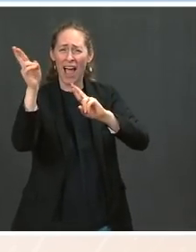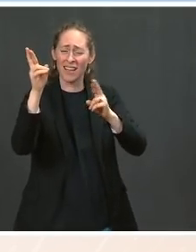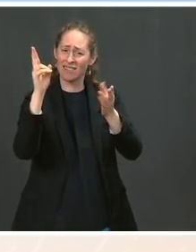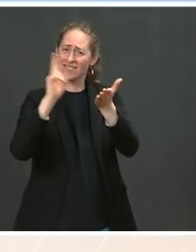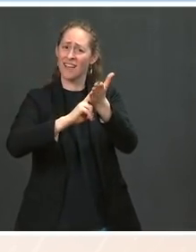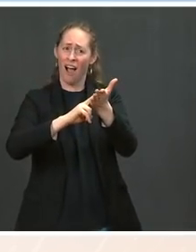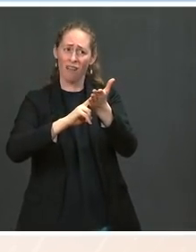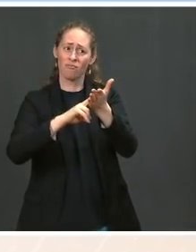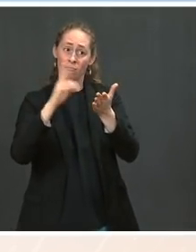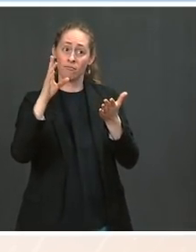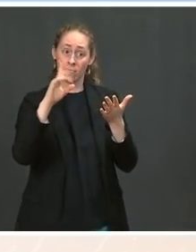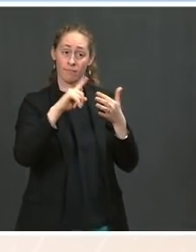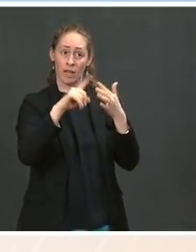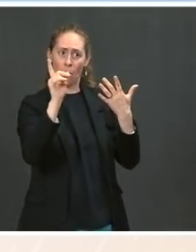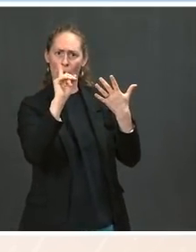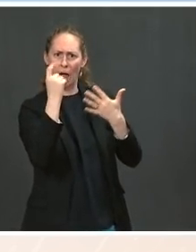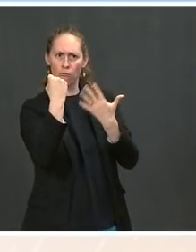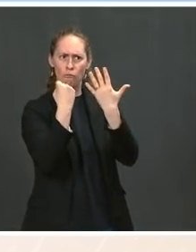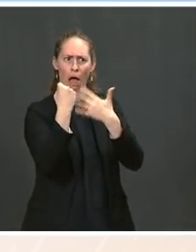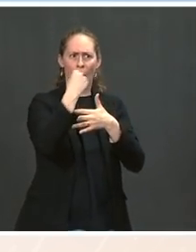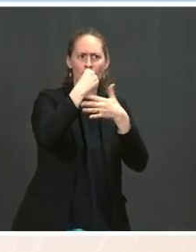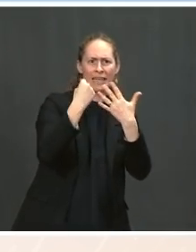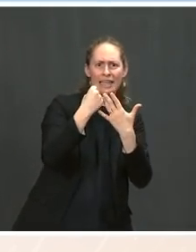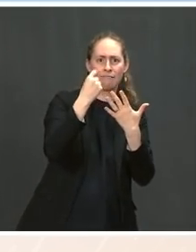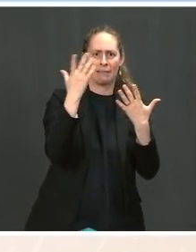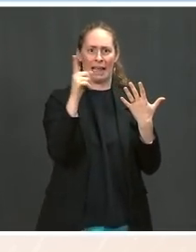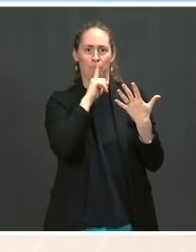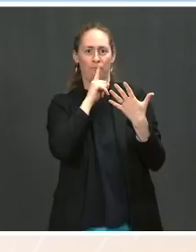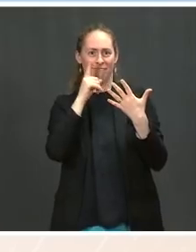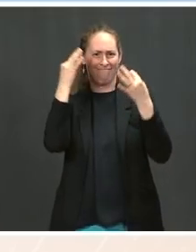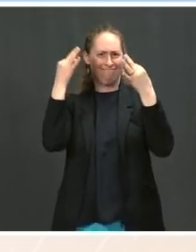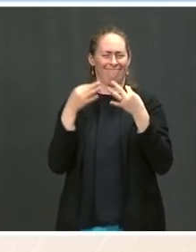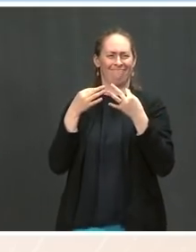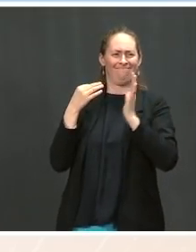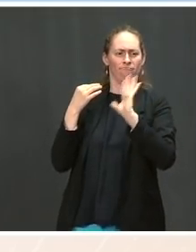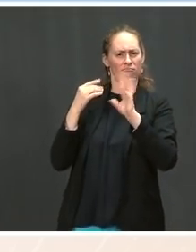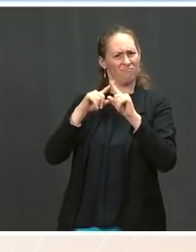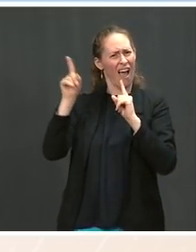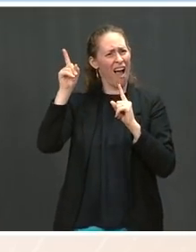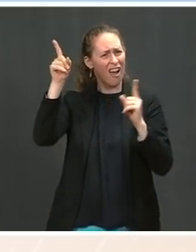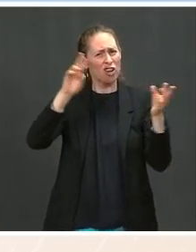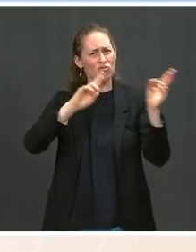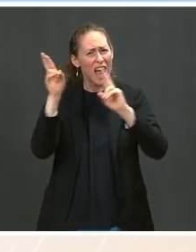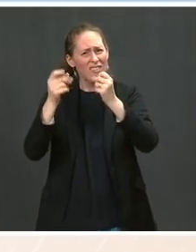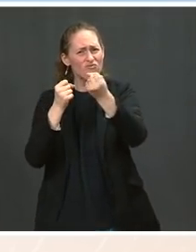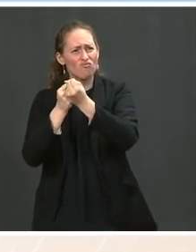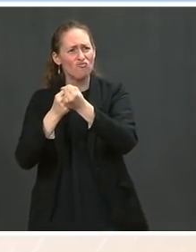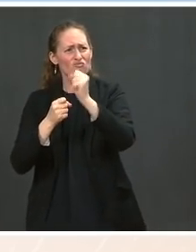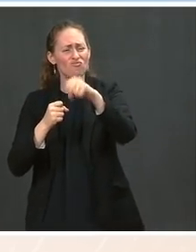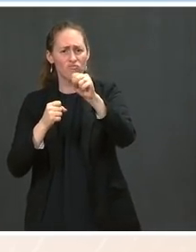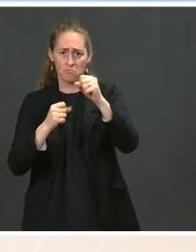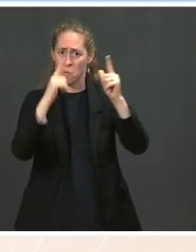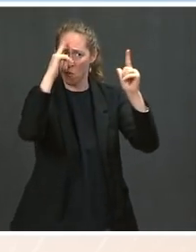I'm not going to get into a situation of doing that. But it's something he supports. He's conveyed that to Congress. And he certainly supports efforts to move it forward.